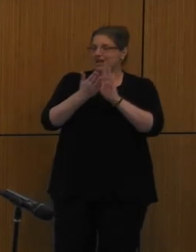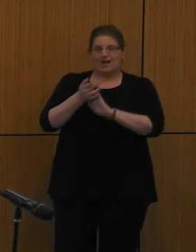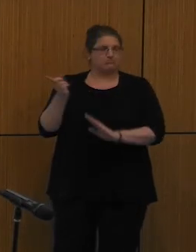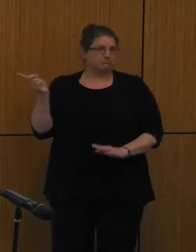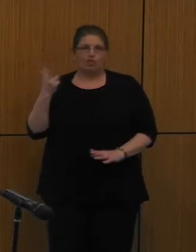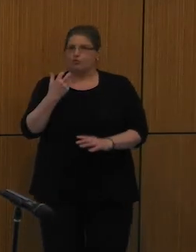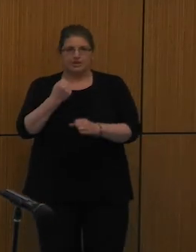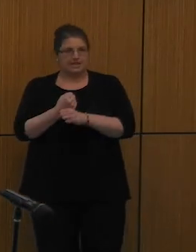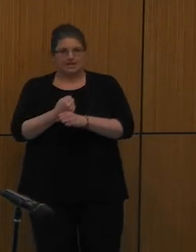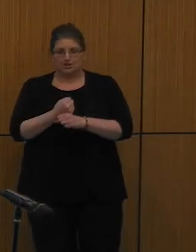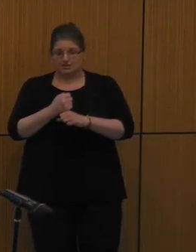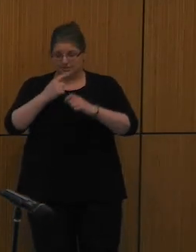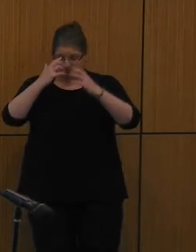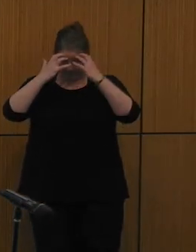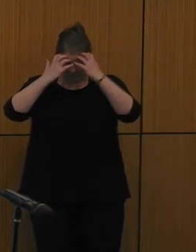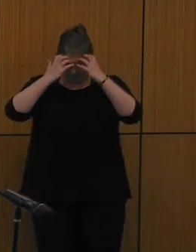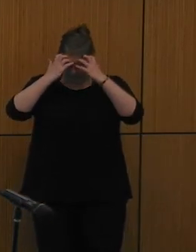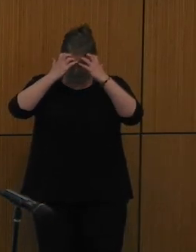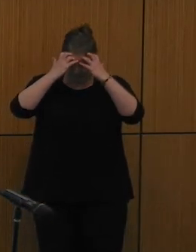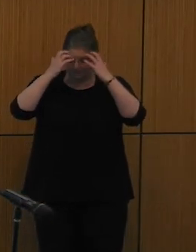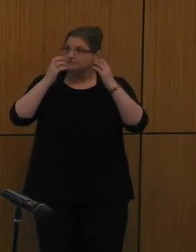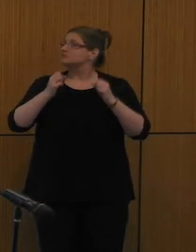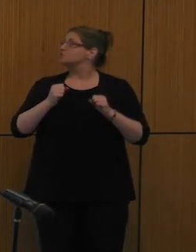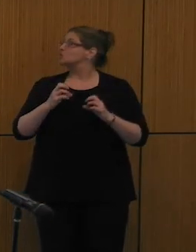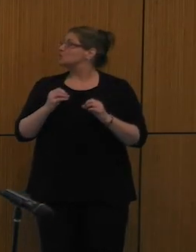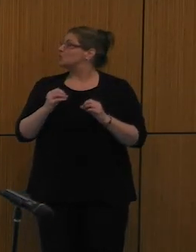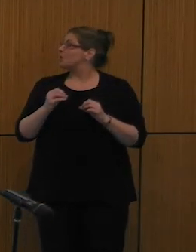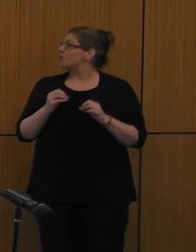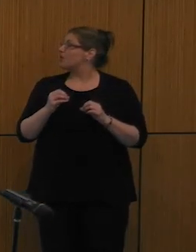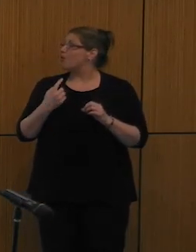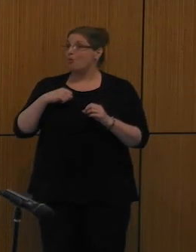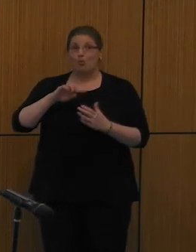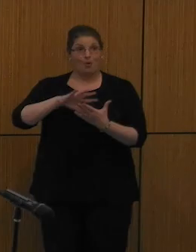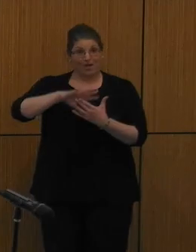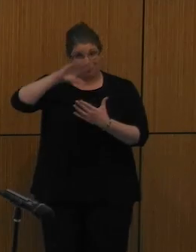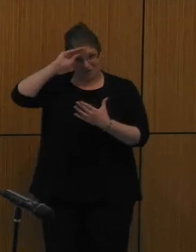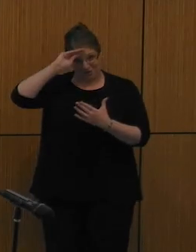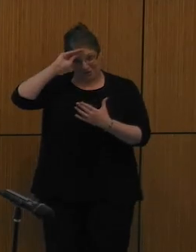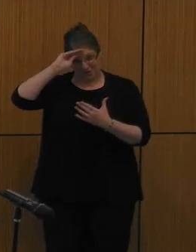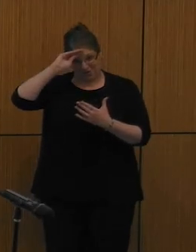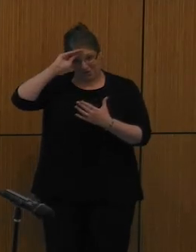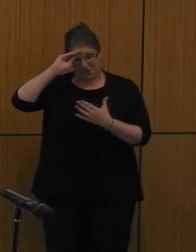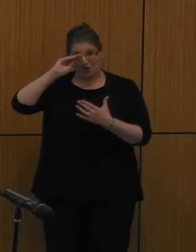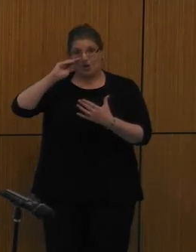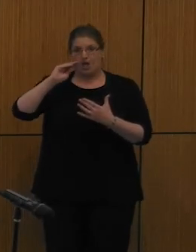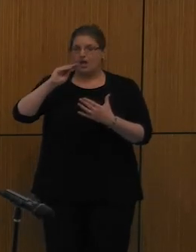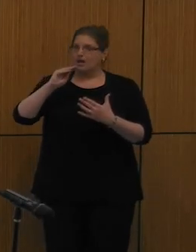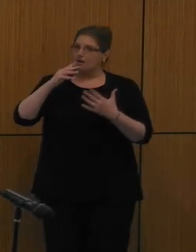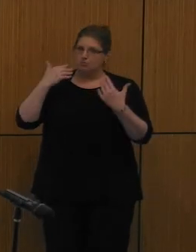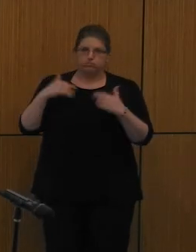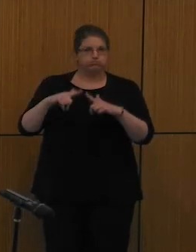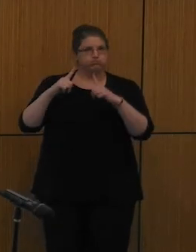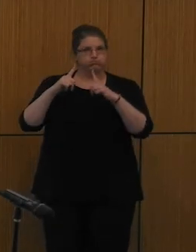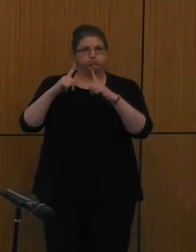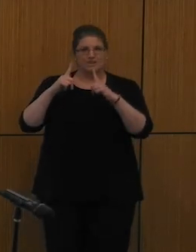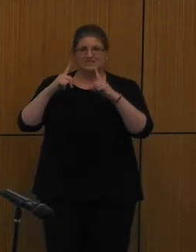I've lost my mind at this point. So so what we've learned is that it's anatomy is highly variable and it's really not simple at all.